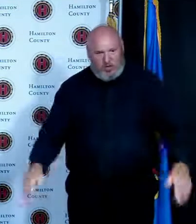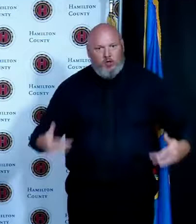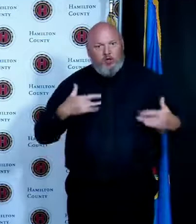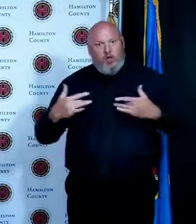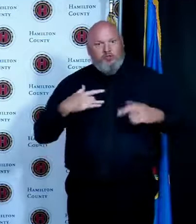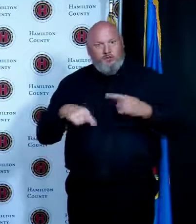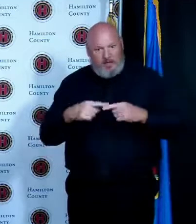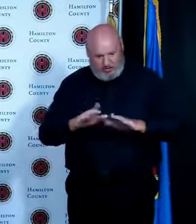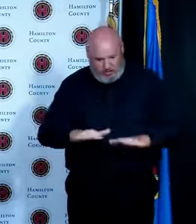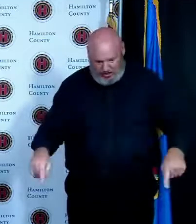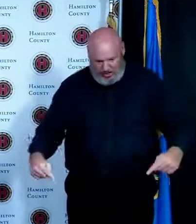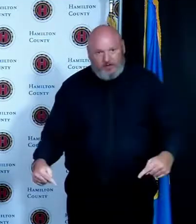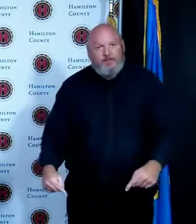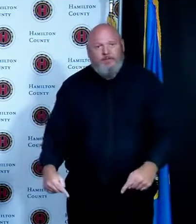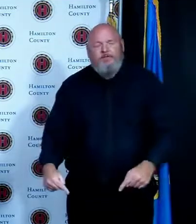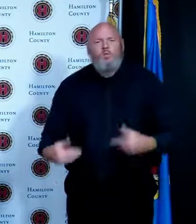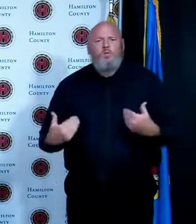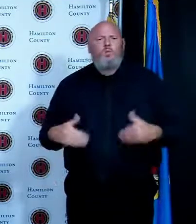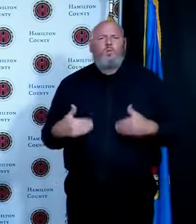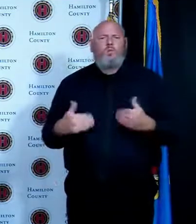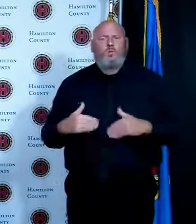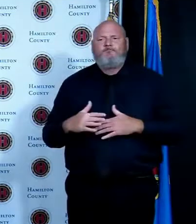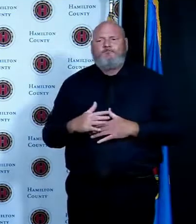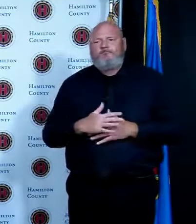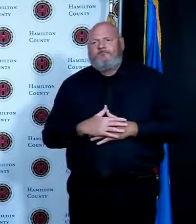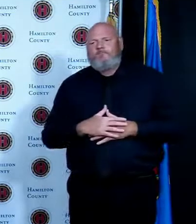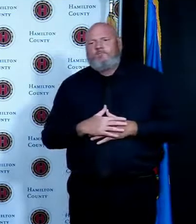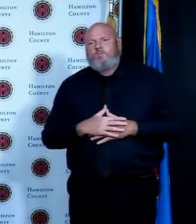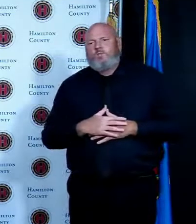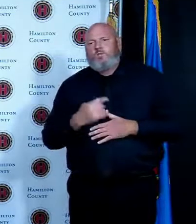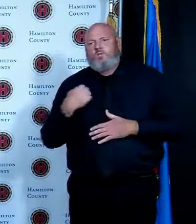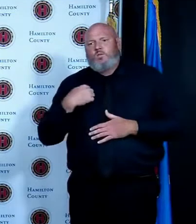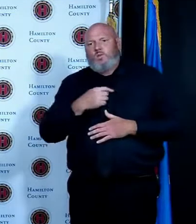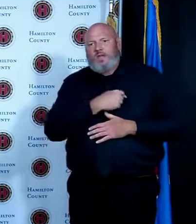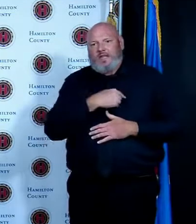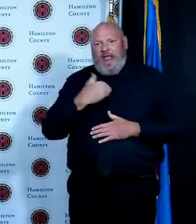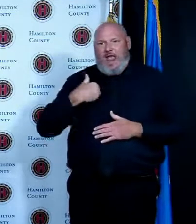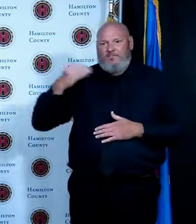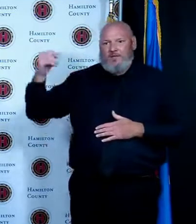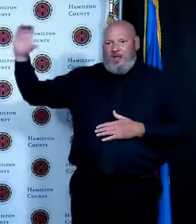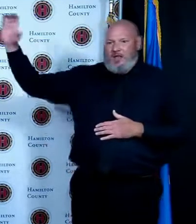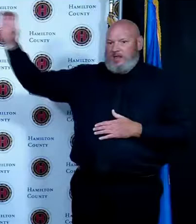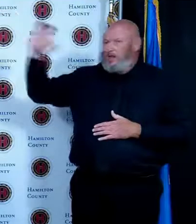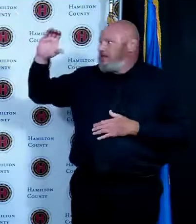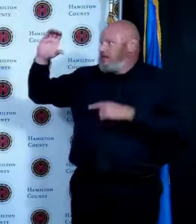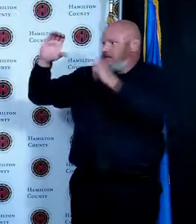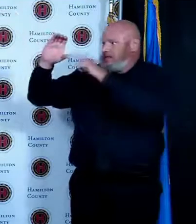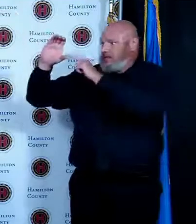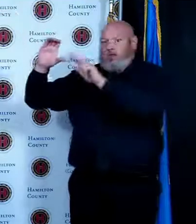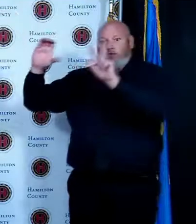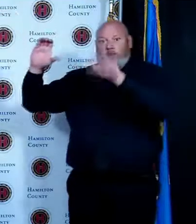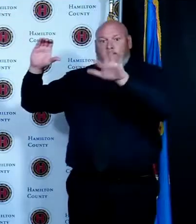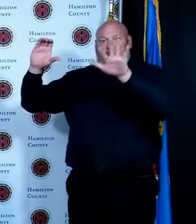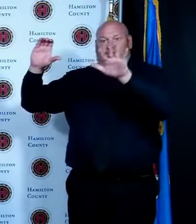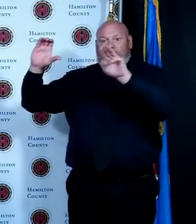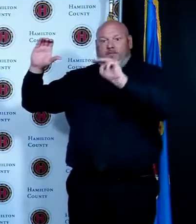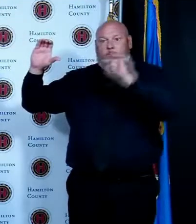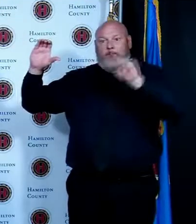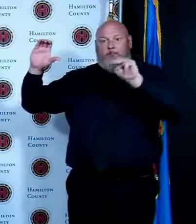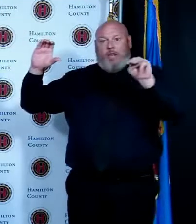has five million dollars earmarked 3.5 million are already on the street now to make sure that landlords get paid what they're owed